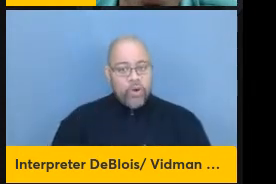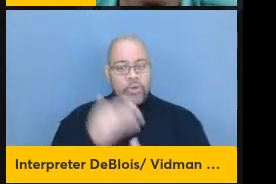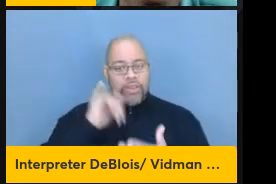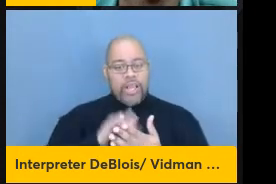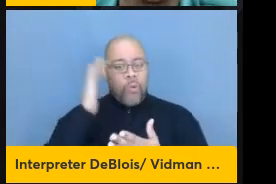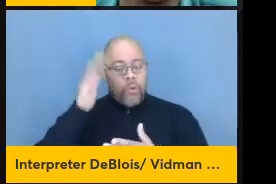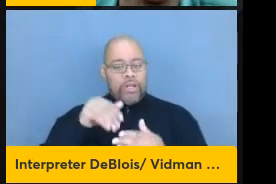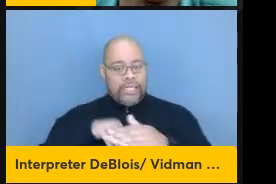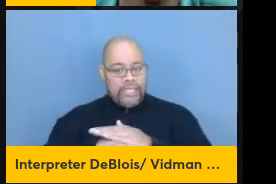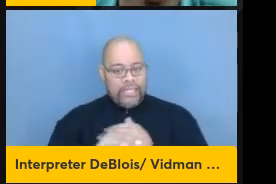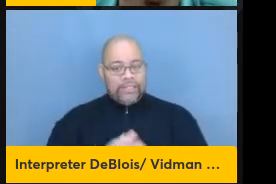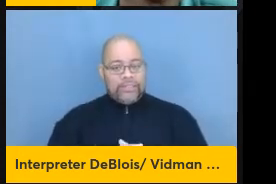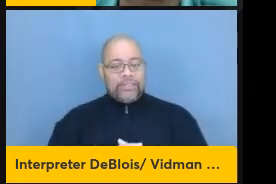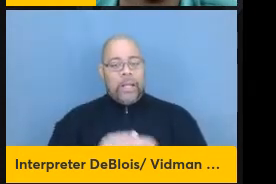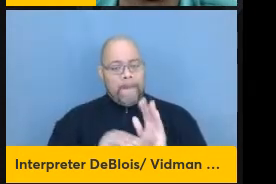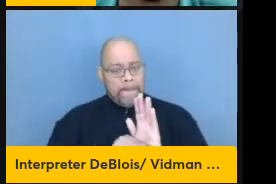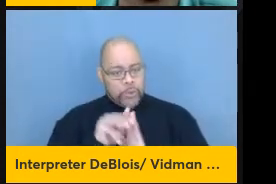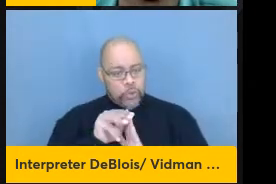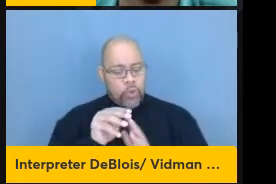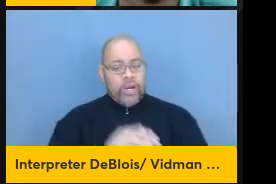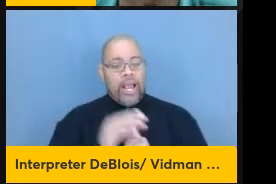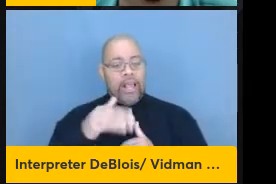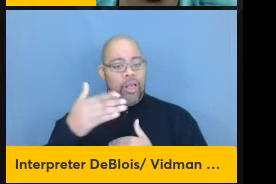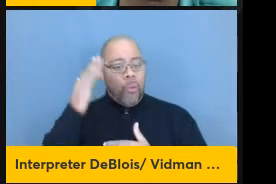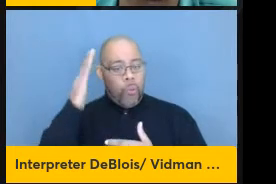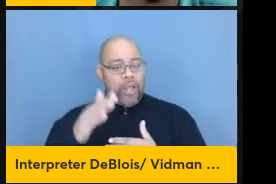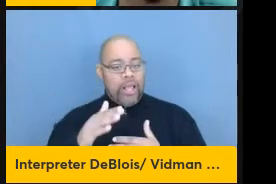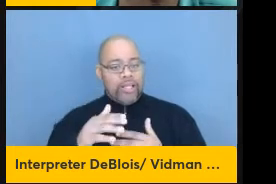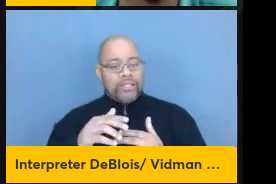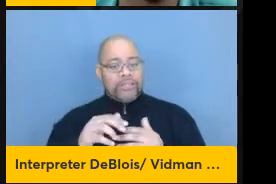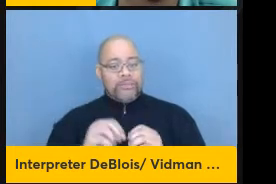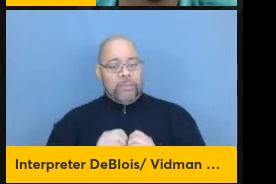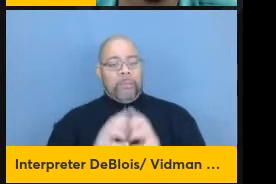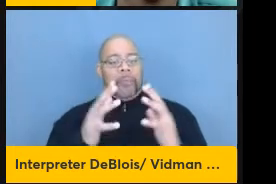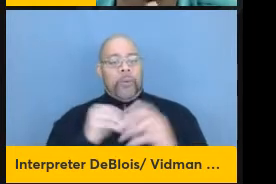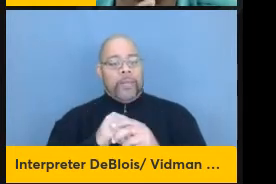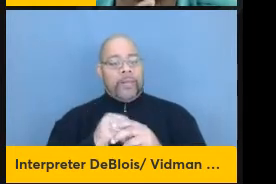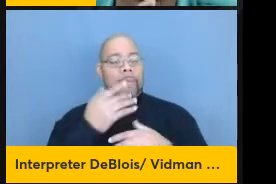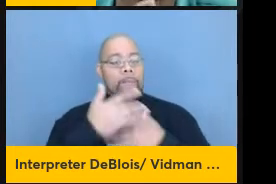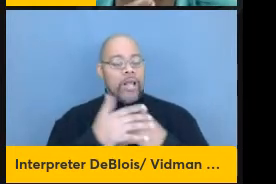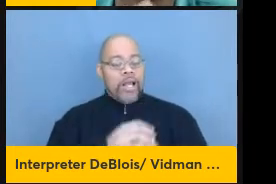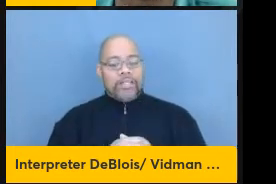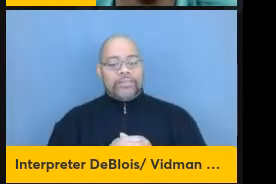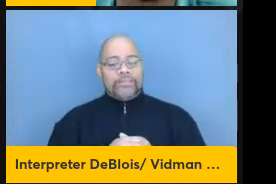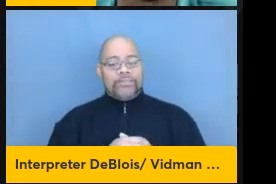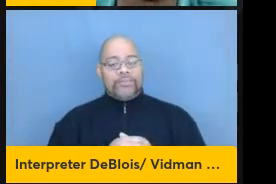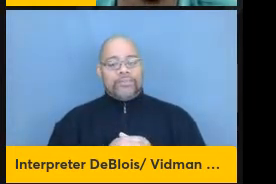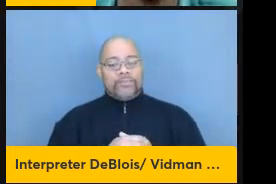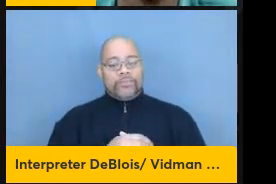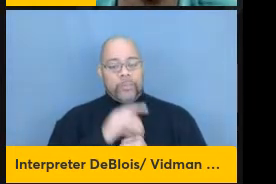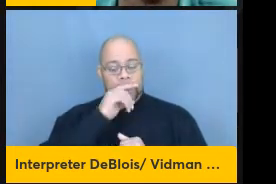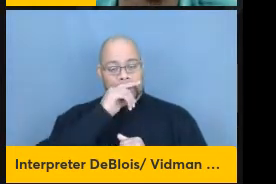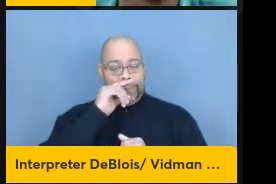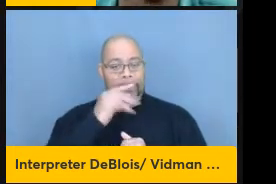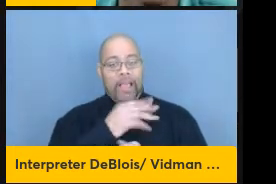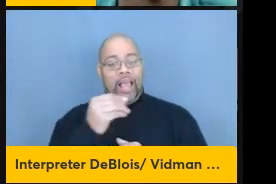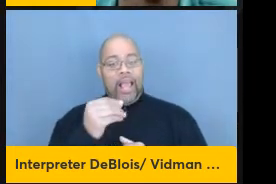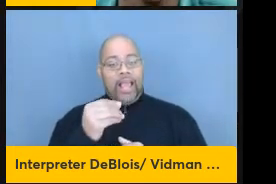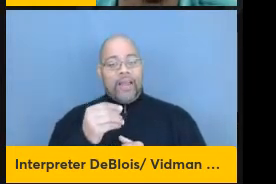there and mature. And eventually they're gonna emerge in the blood in the blood stage of the infection. And we're on standby